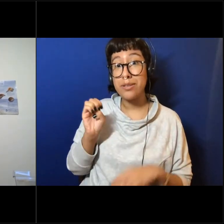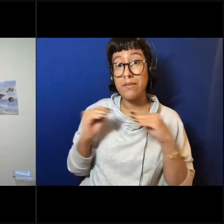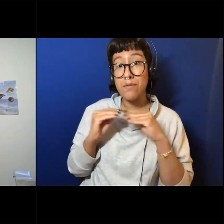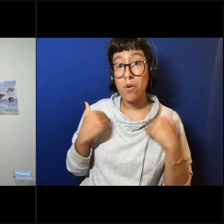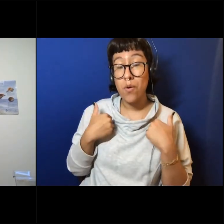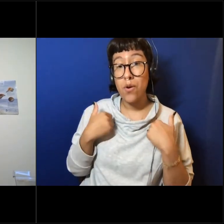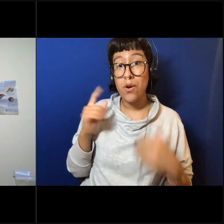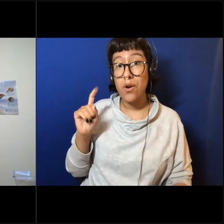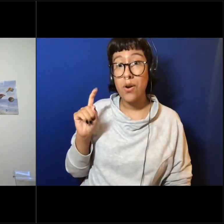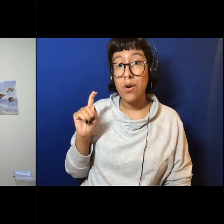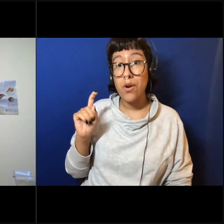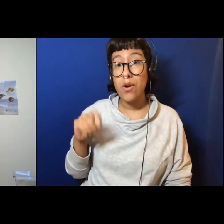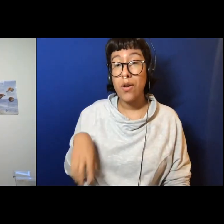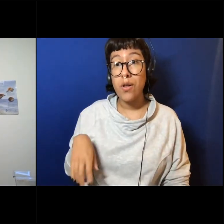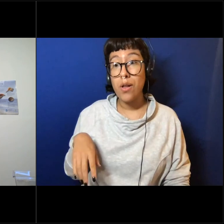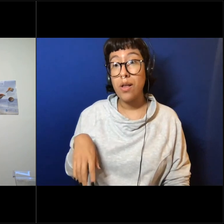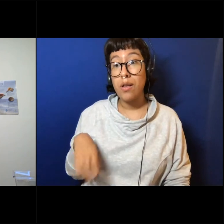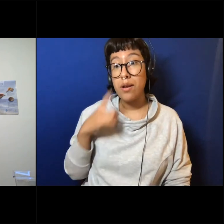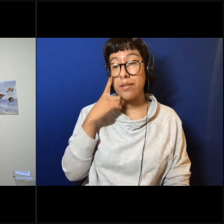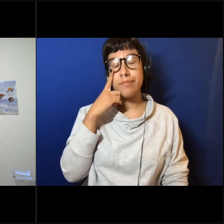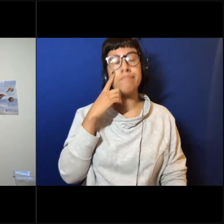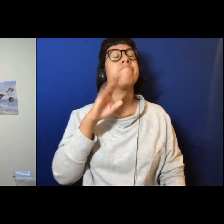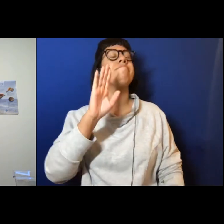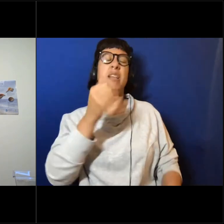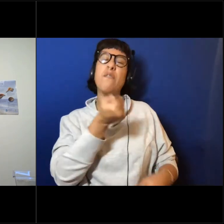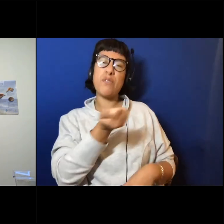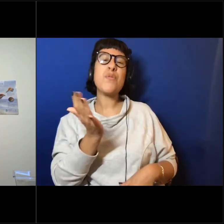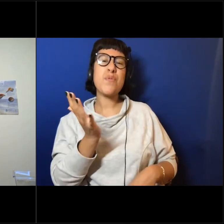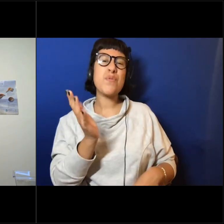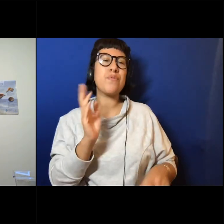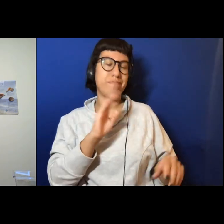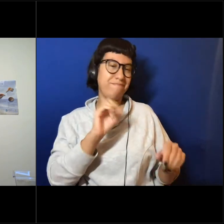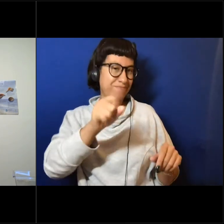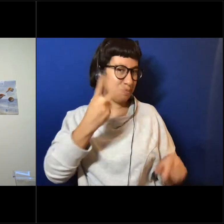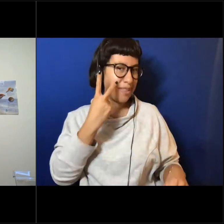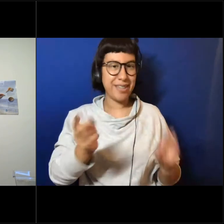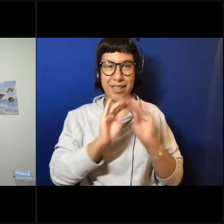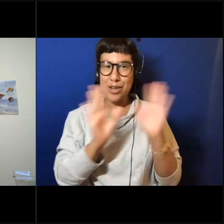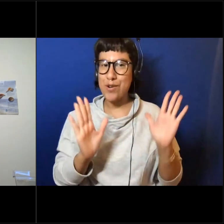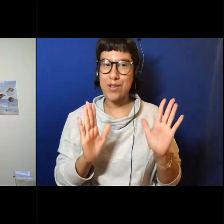[Grace] We have a few, and I just need to tell you Harriet, the people are saying yes, they can see that and that's pretty cool.